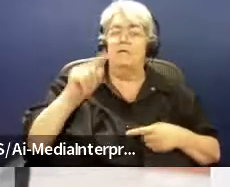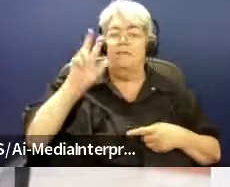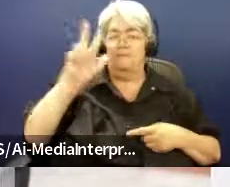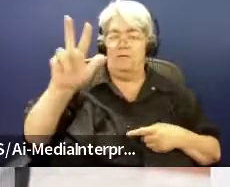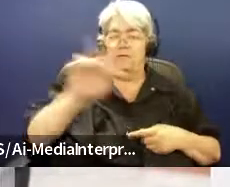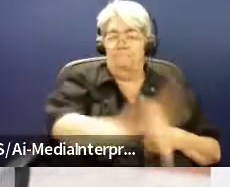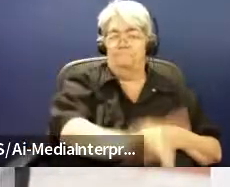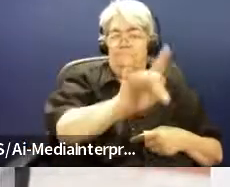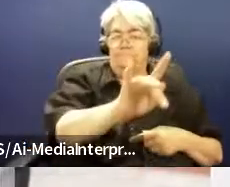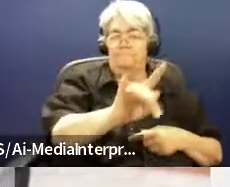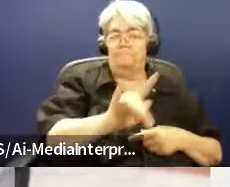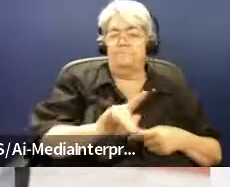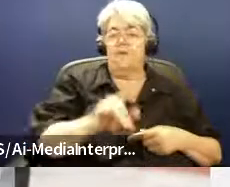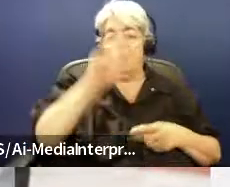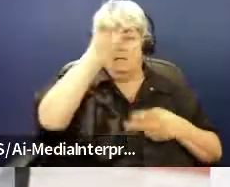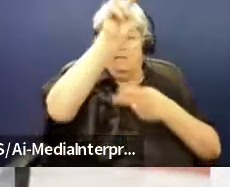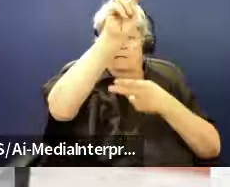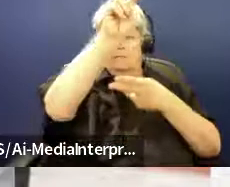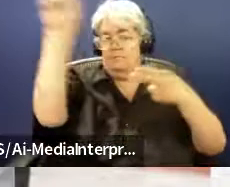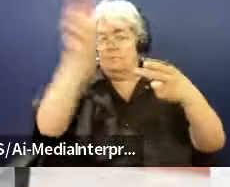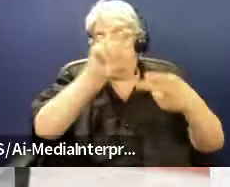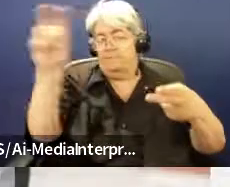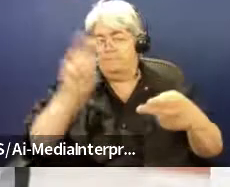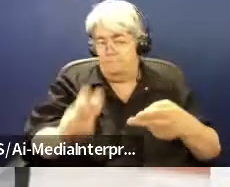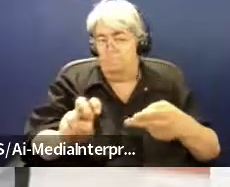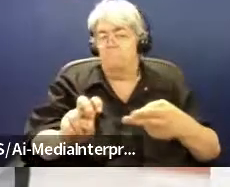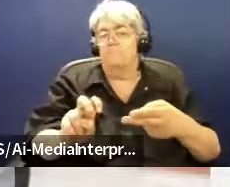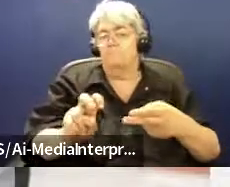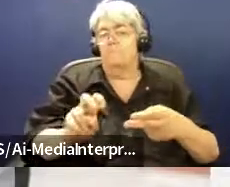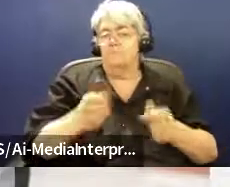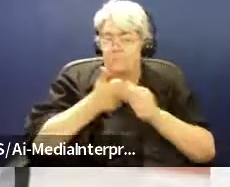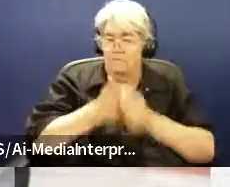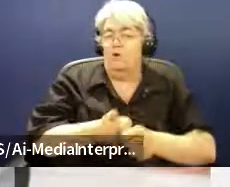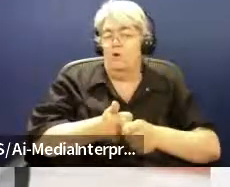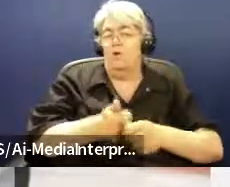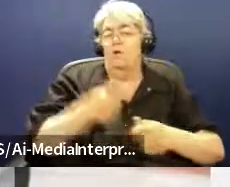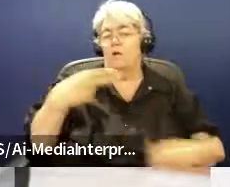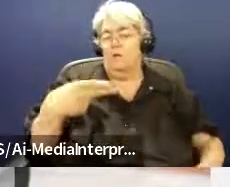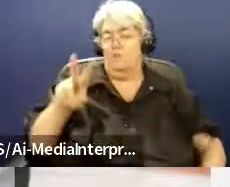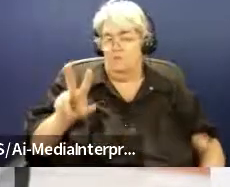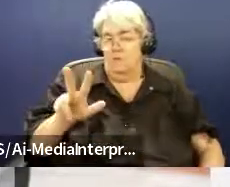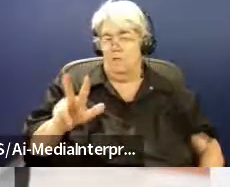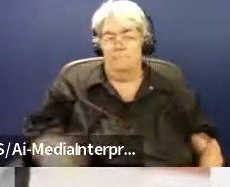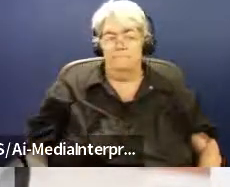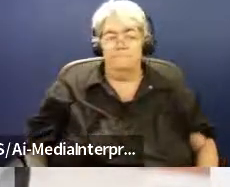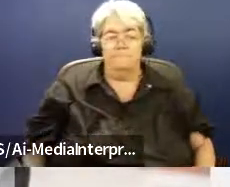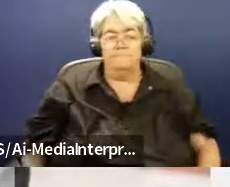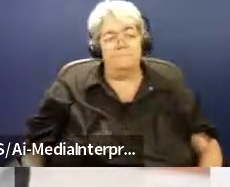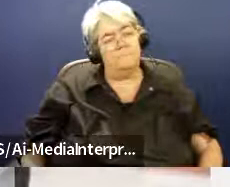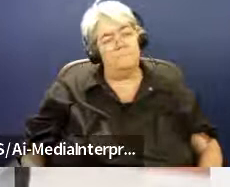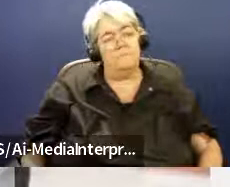you could instead of hitting H until you get to a heading three, you could suppress the number three and focus would